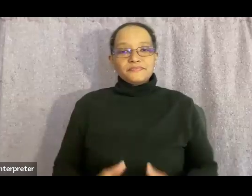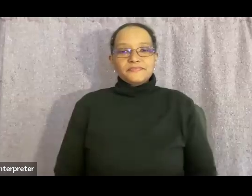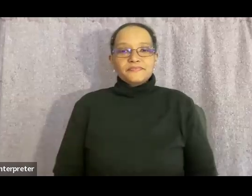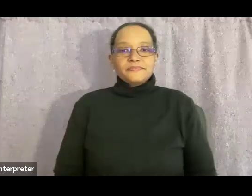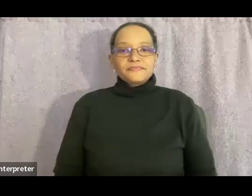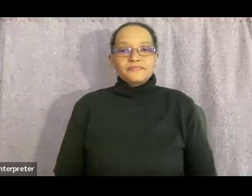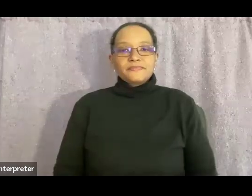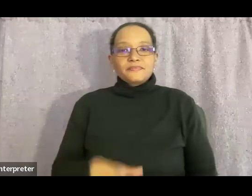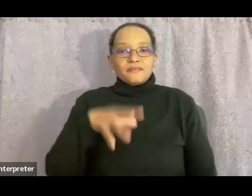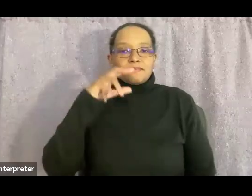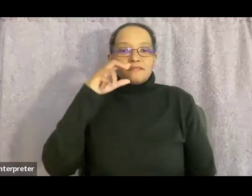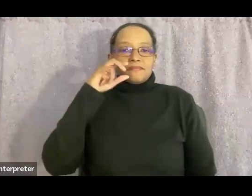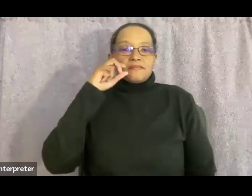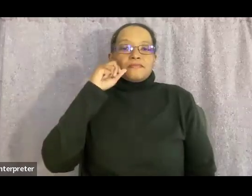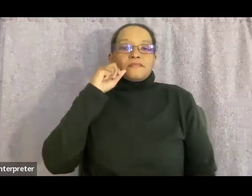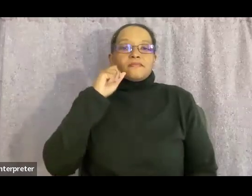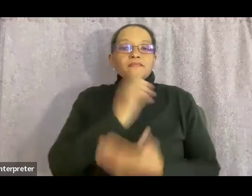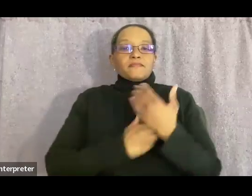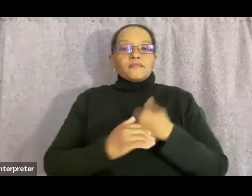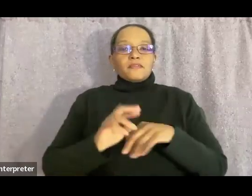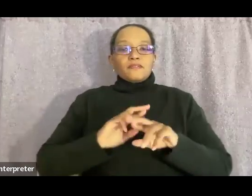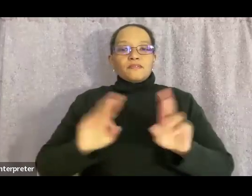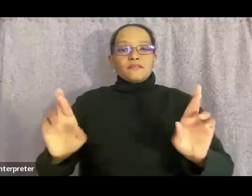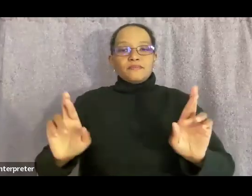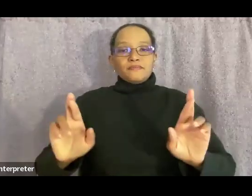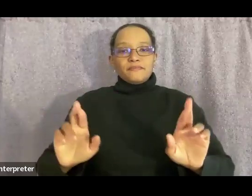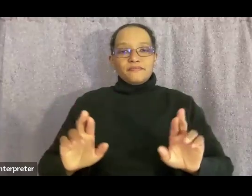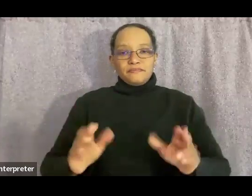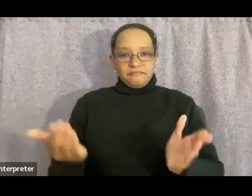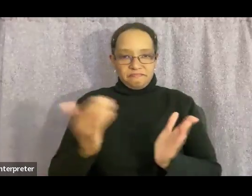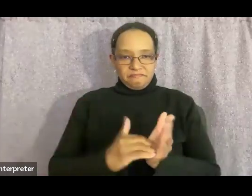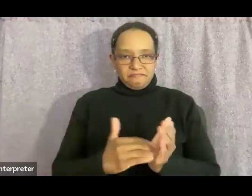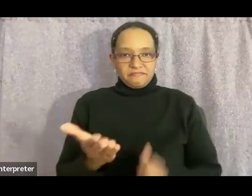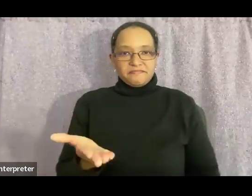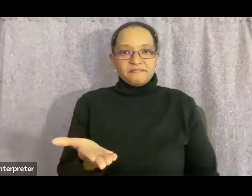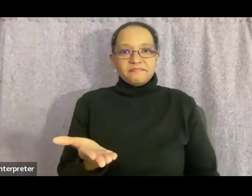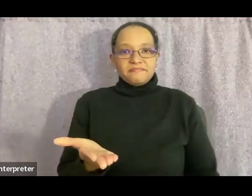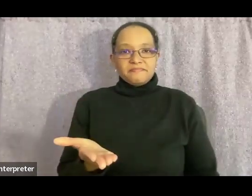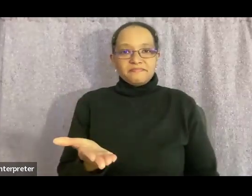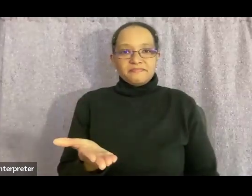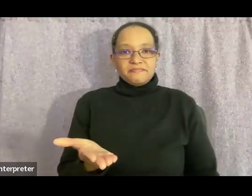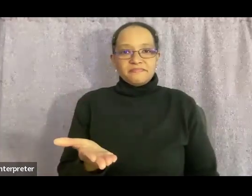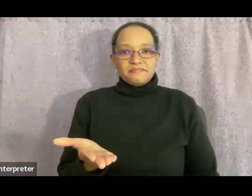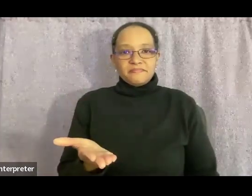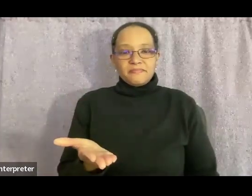Nice breath in. Get your arms ready. And we're doing it. Pull and squeeze.